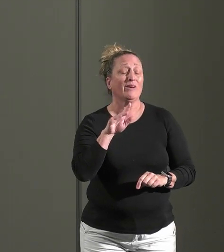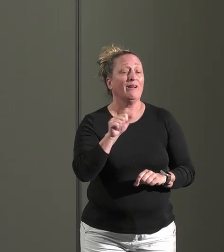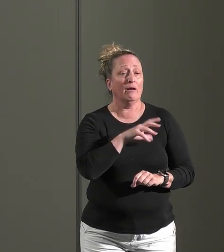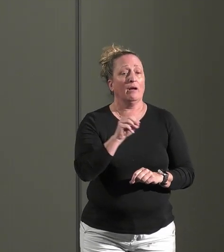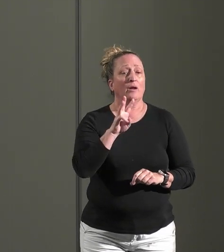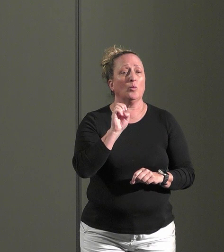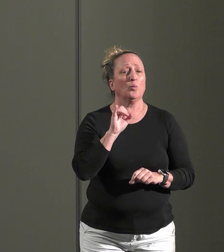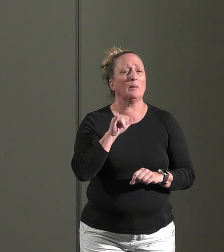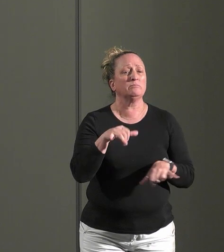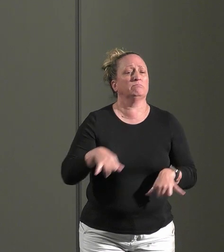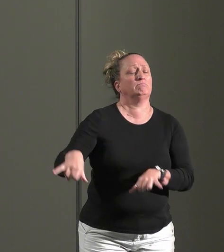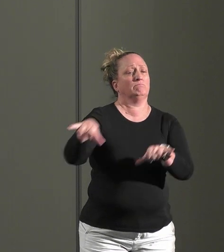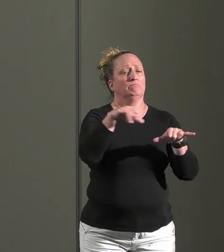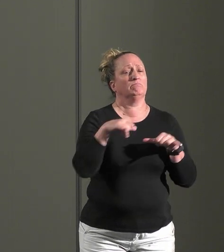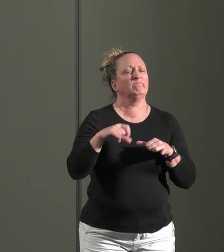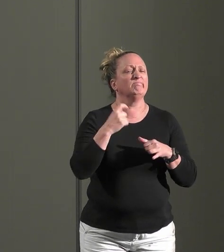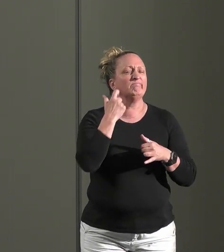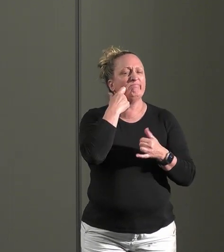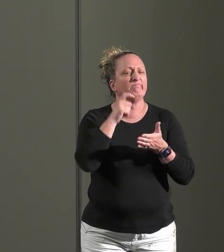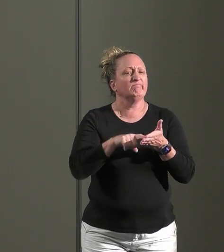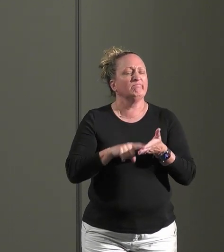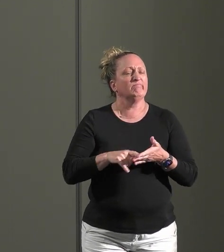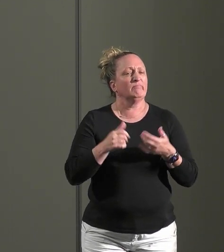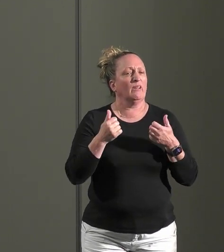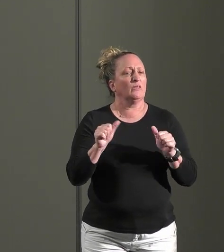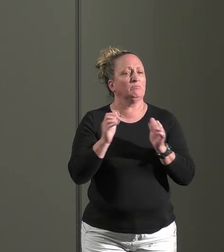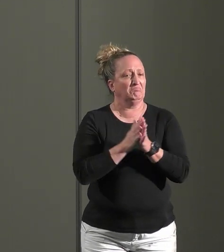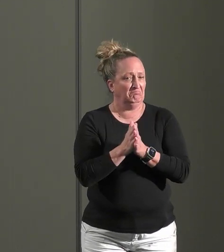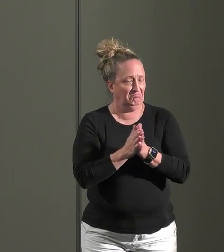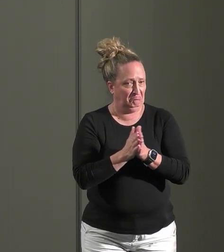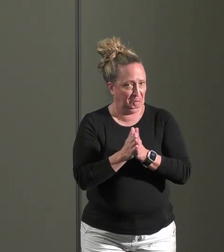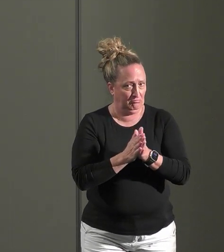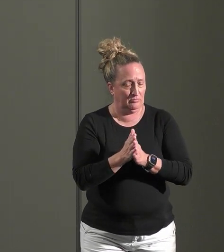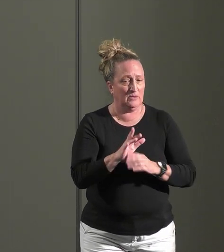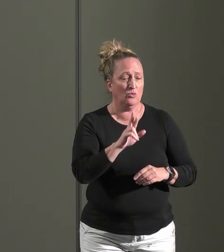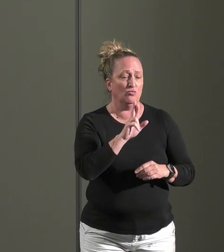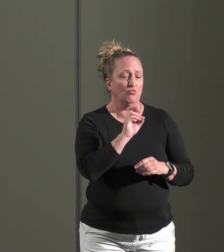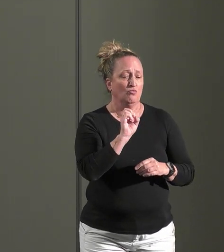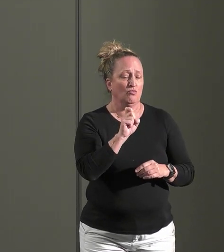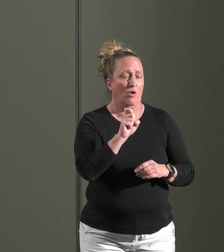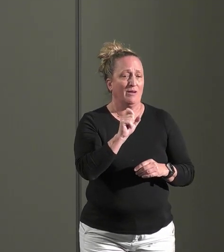standards delving into recent efforts and motivation we have Roxana Fischer and Brett